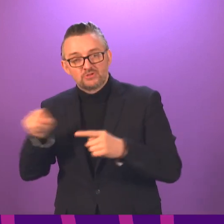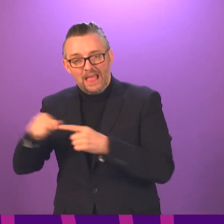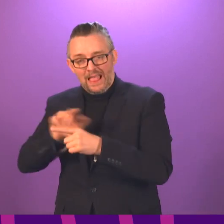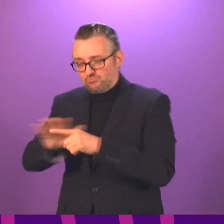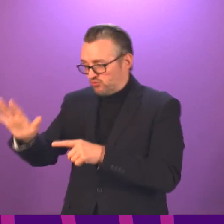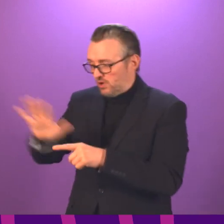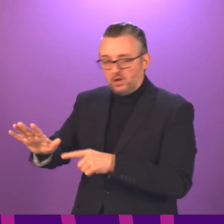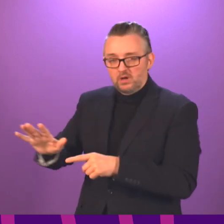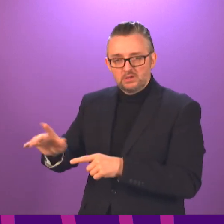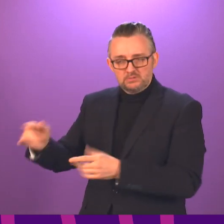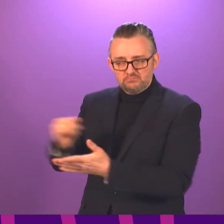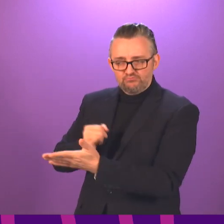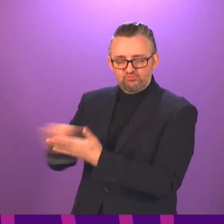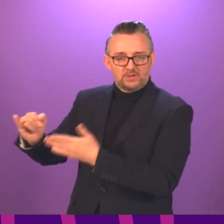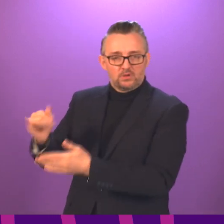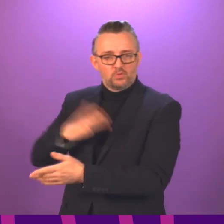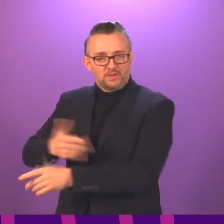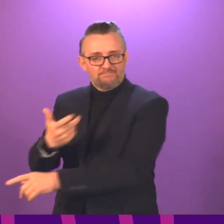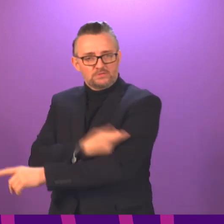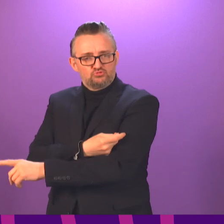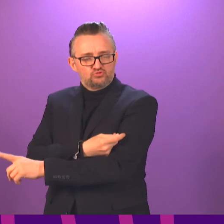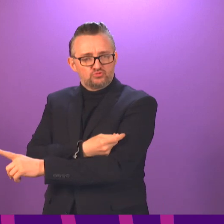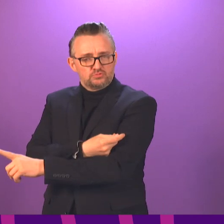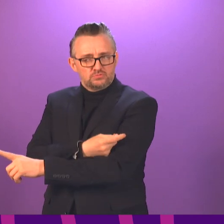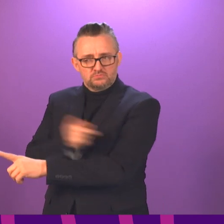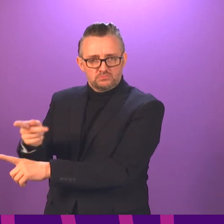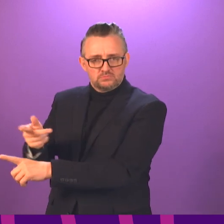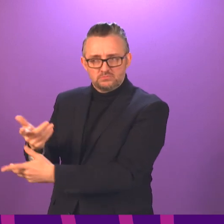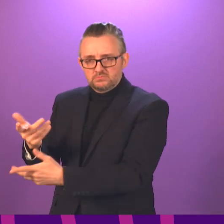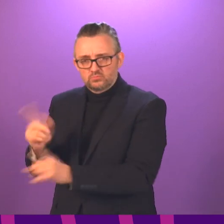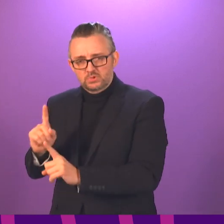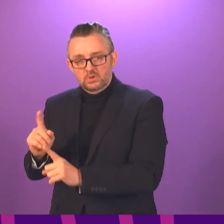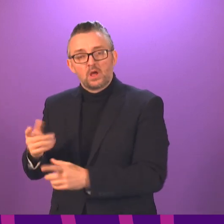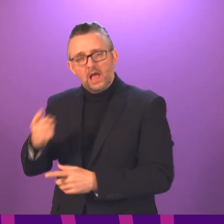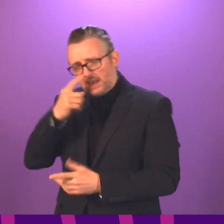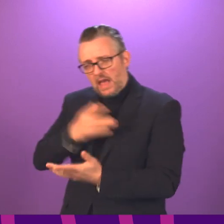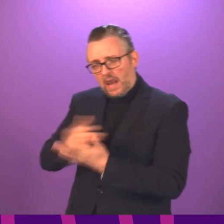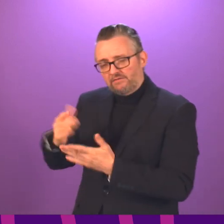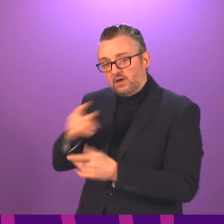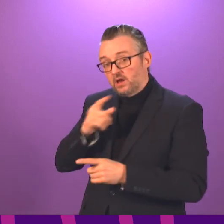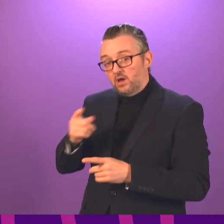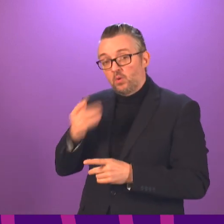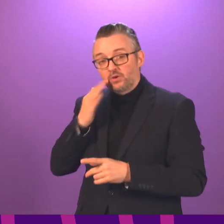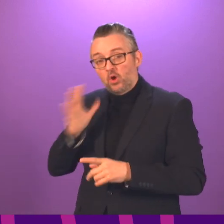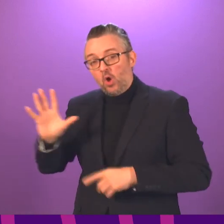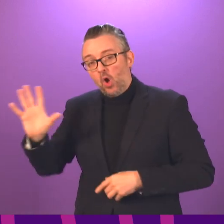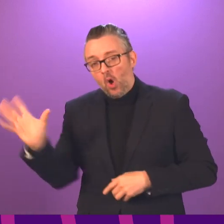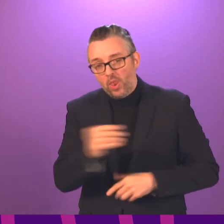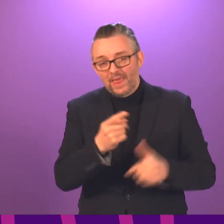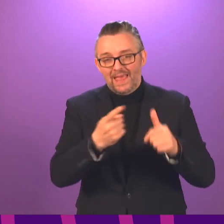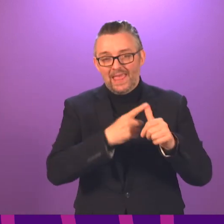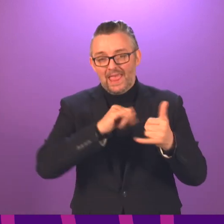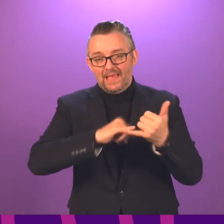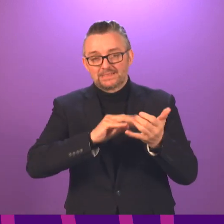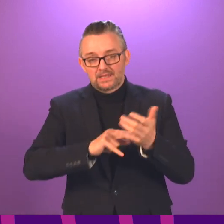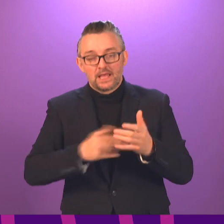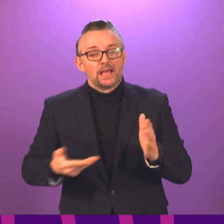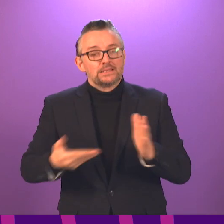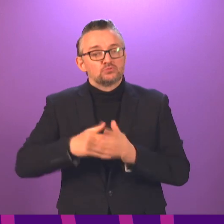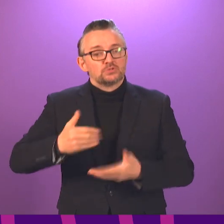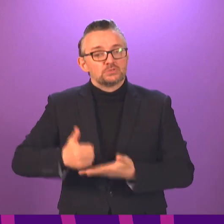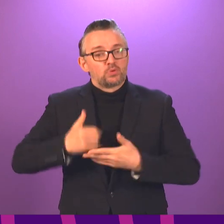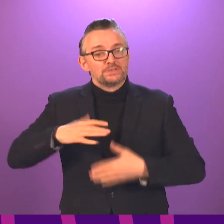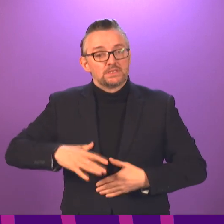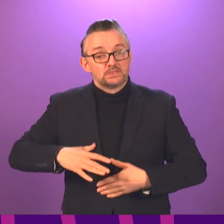turned down for vaccination. When will all ASN staff be vaccinated and will the Government